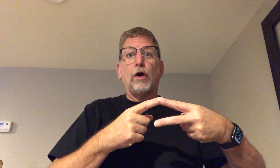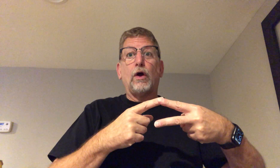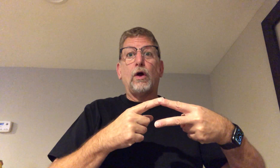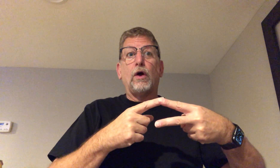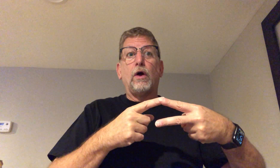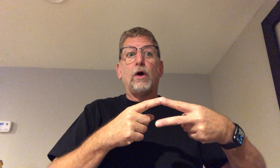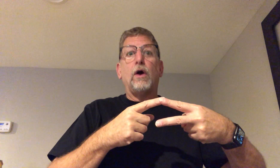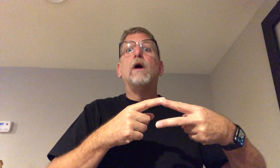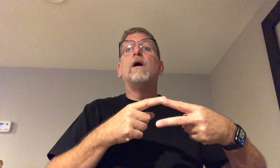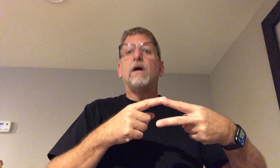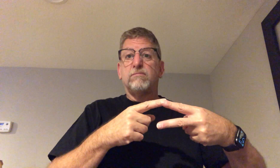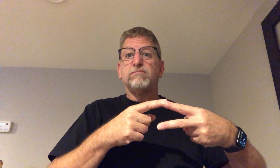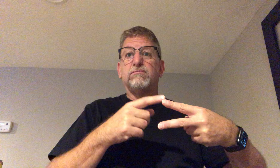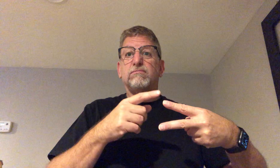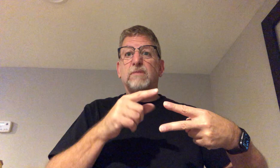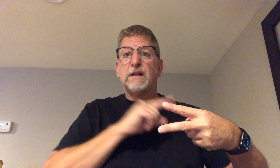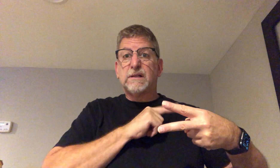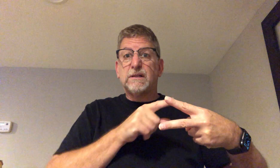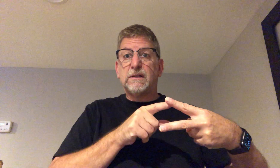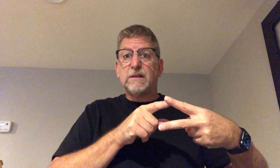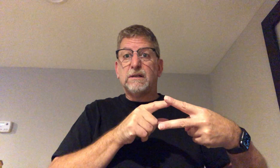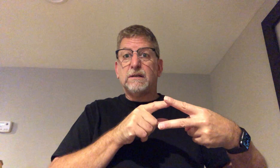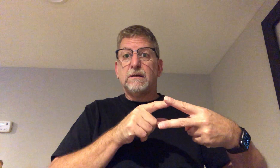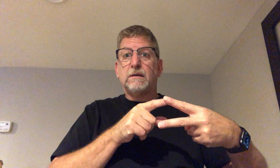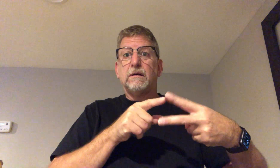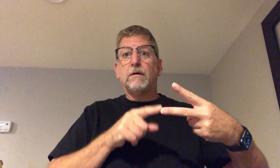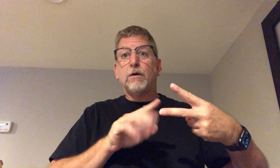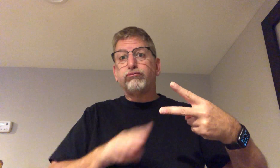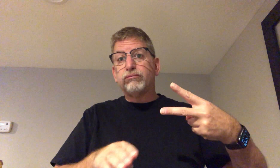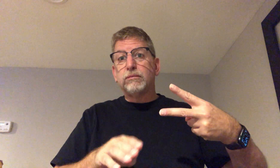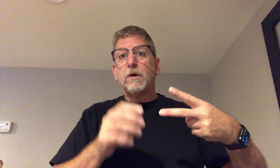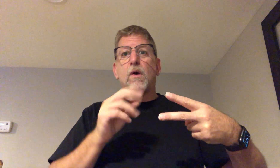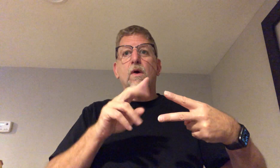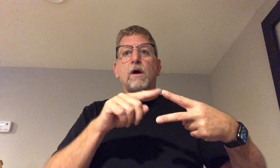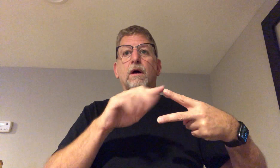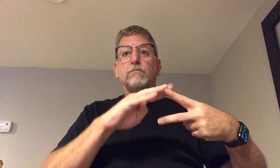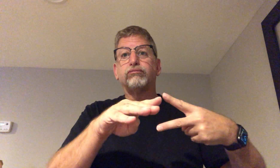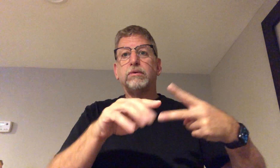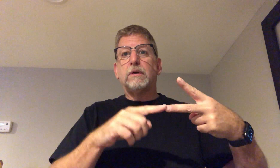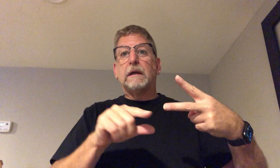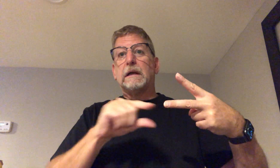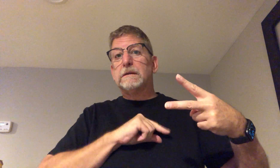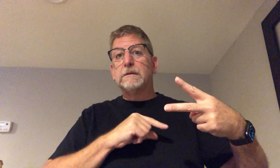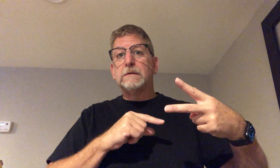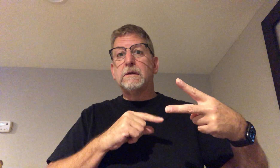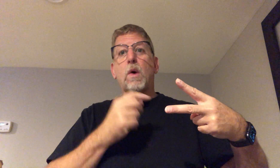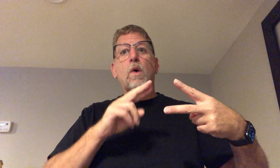If the president found guilty on either one of these charges, even though the president could be acquitted on one charge,